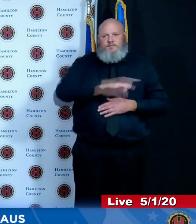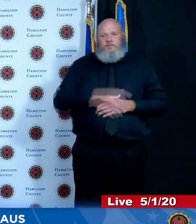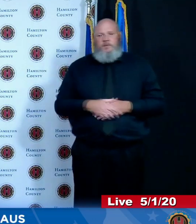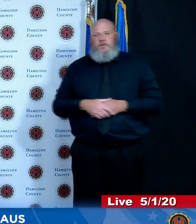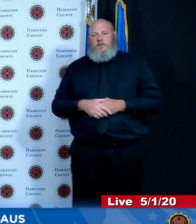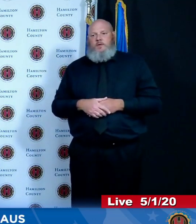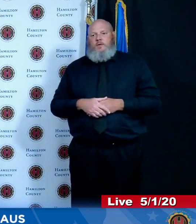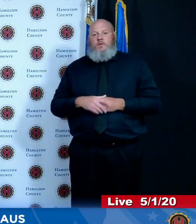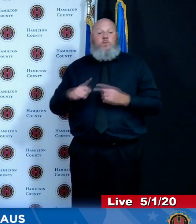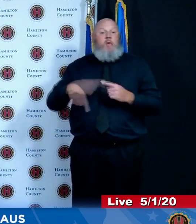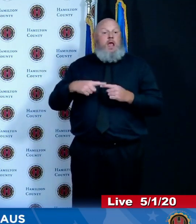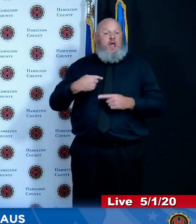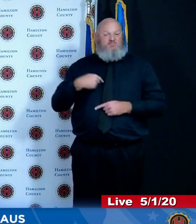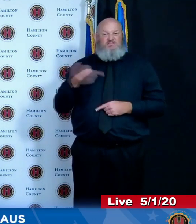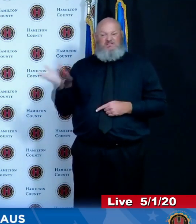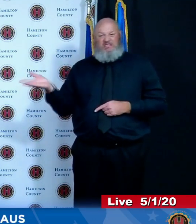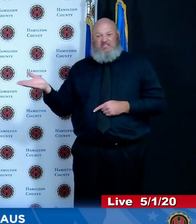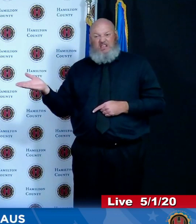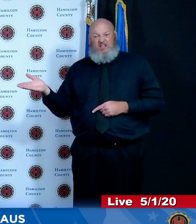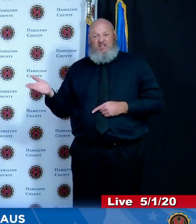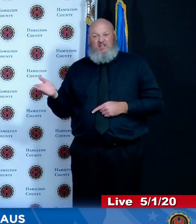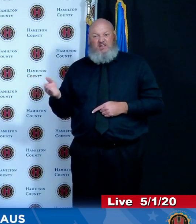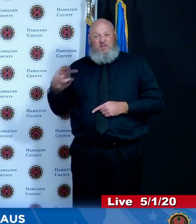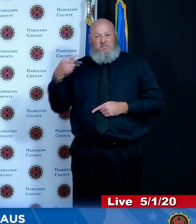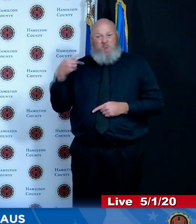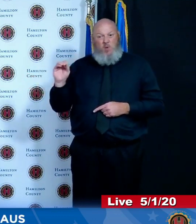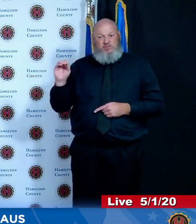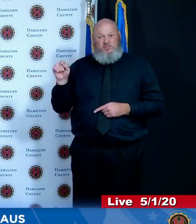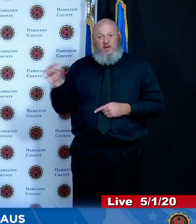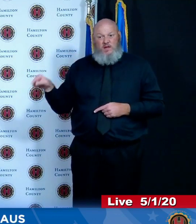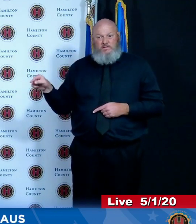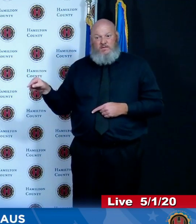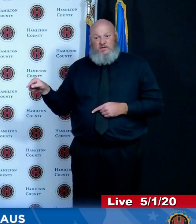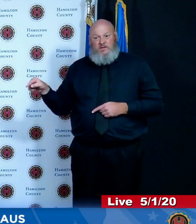were 4095 masks being dropped off by the post office